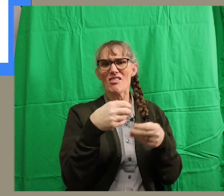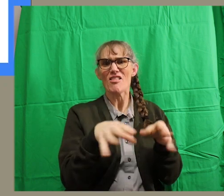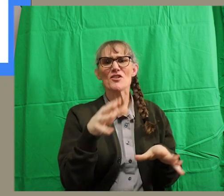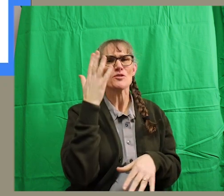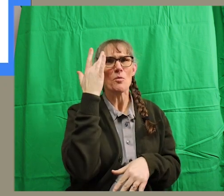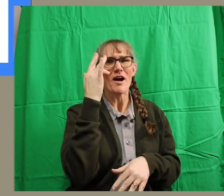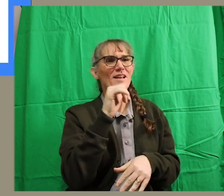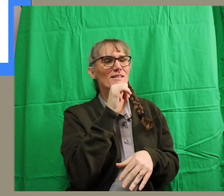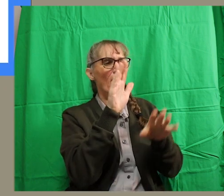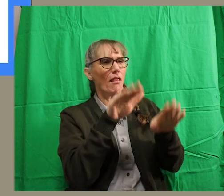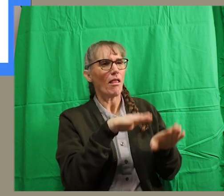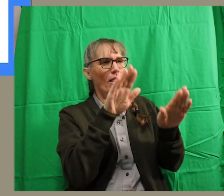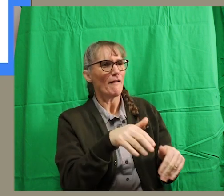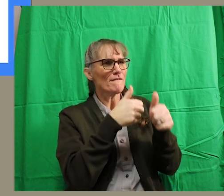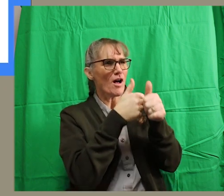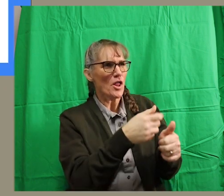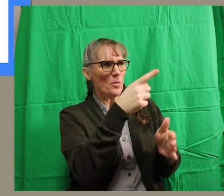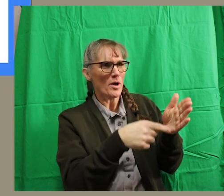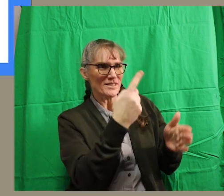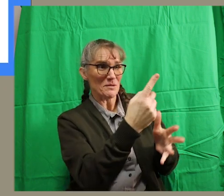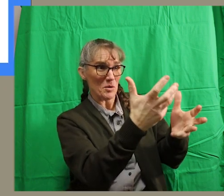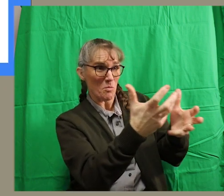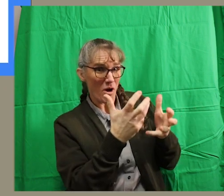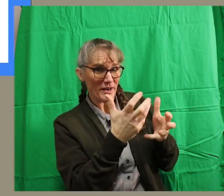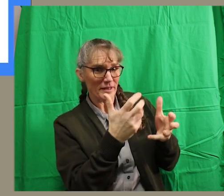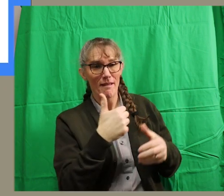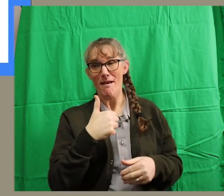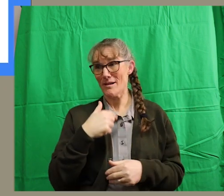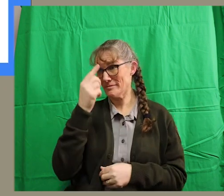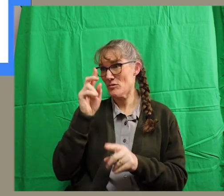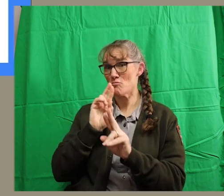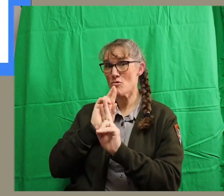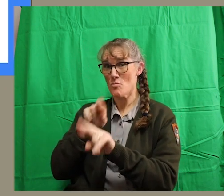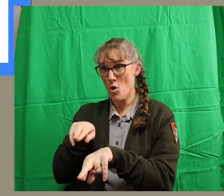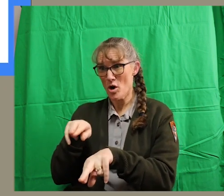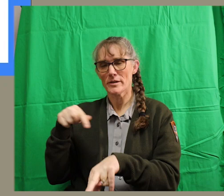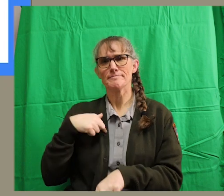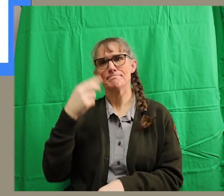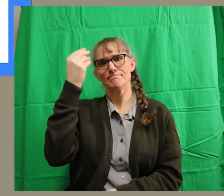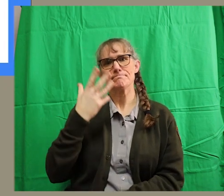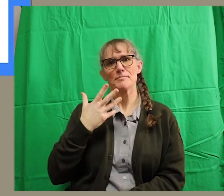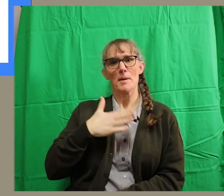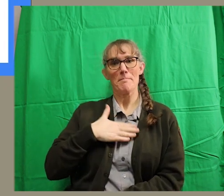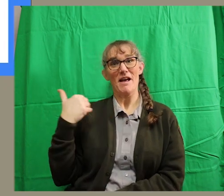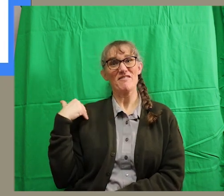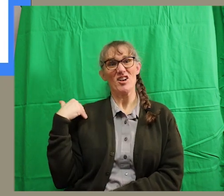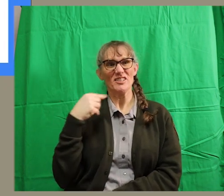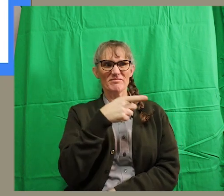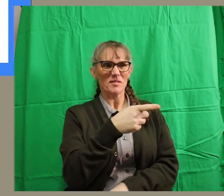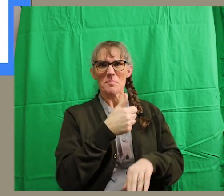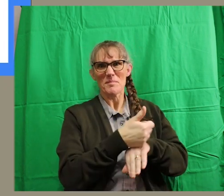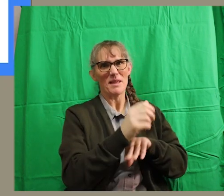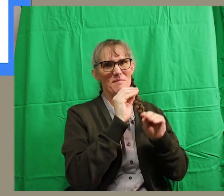And I was told that it was my fault for reporting it rather than the person's fault for doing what they did.